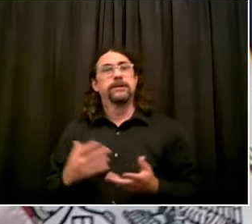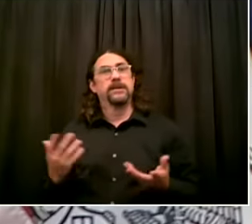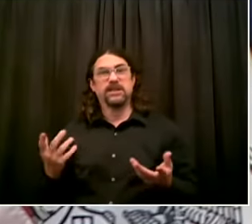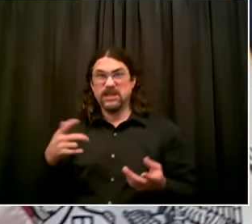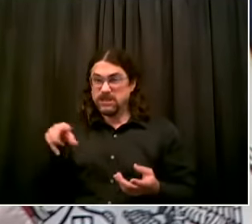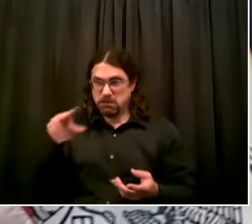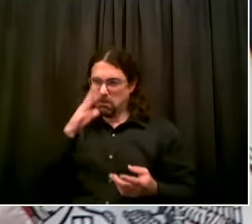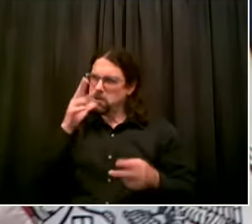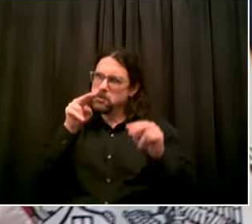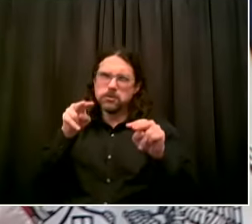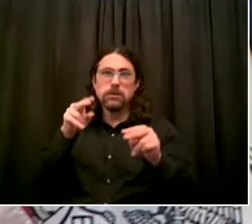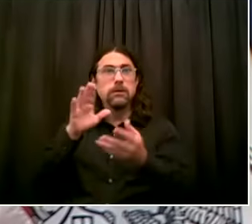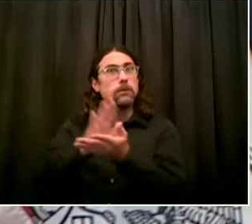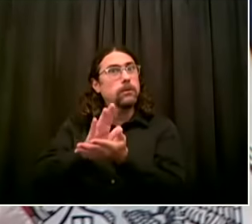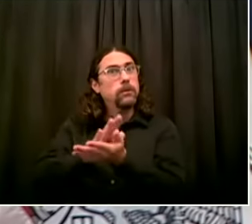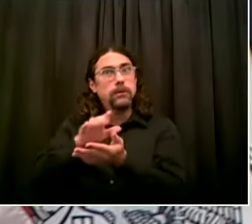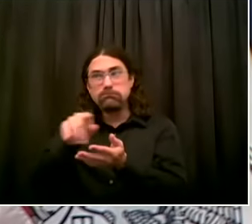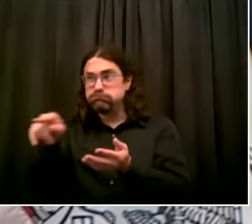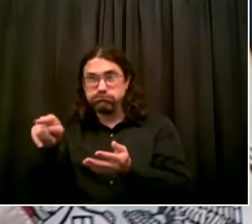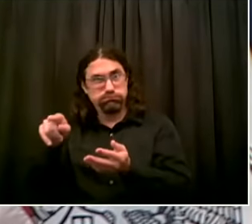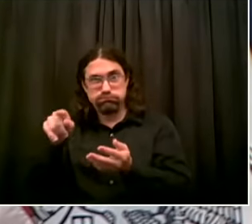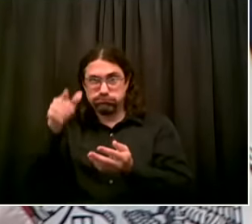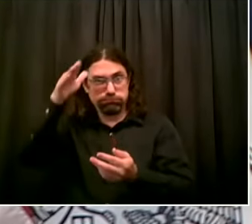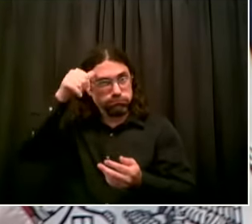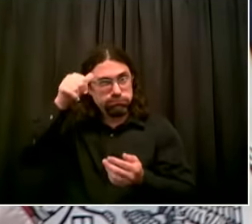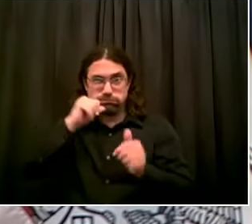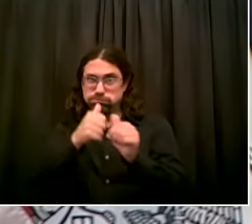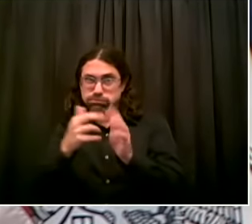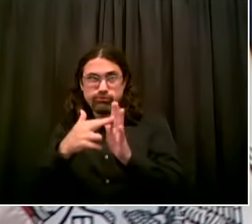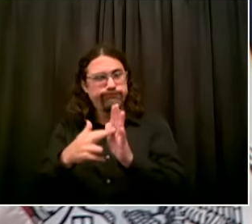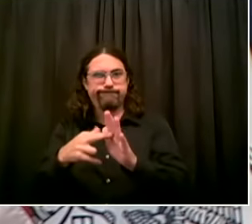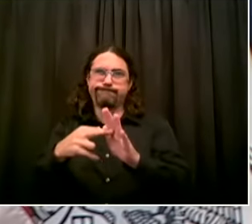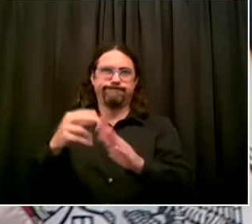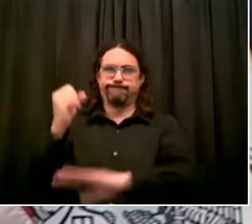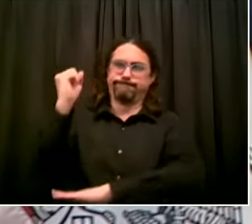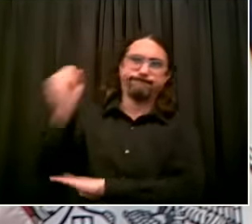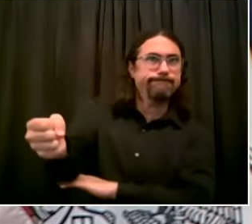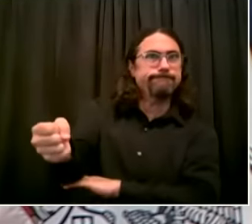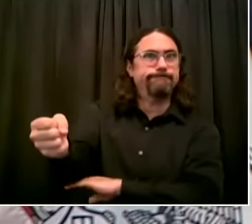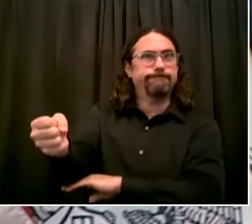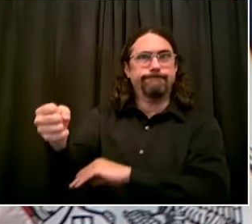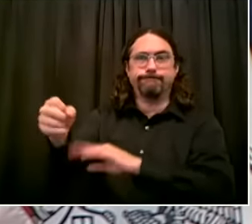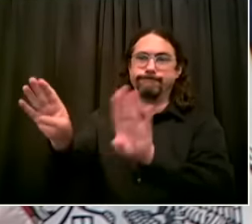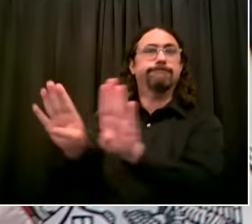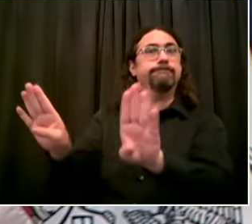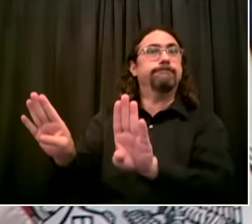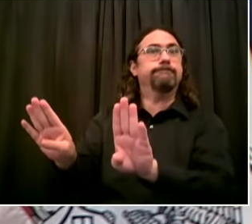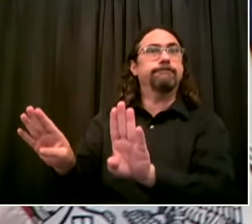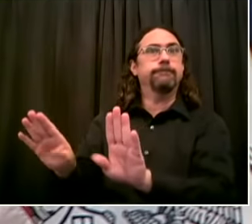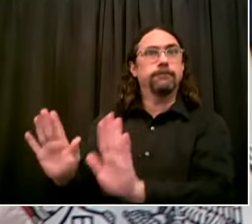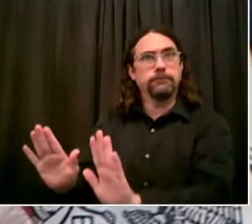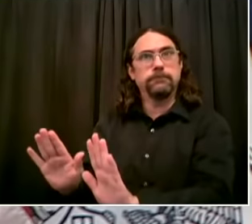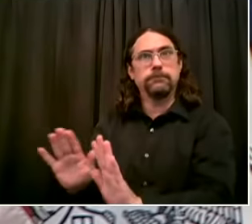ENFORCEMENT MEASURES IMMEDIATELY. ONE, ANYONE WHO IS NOT WEARING A FACE COVERING WILL BE OFFERED